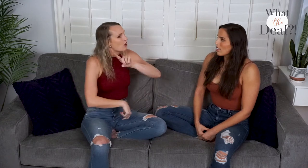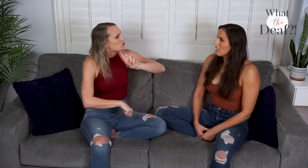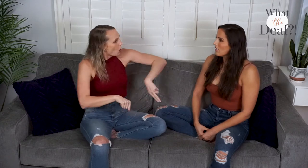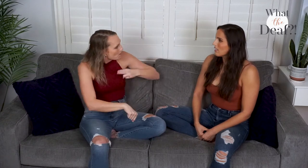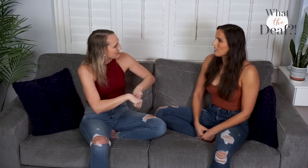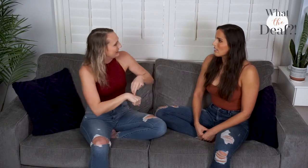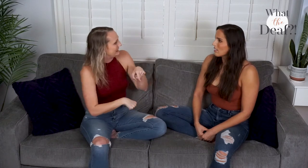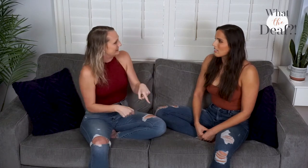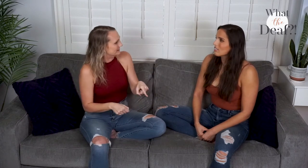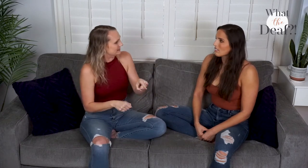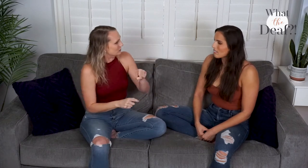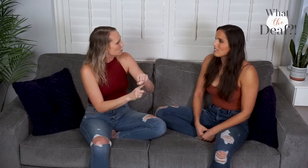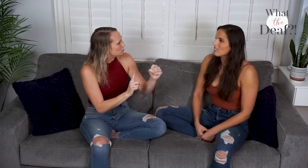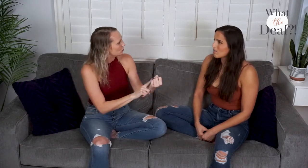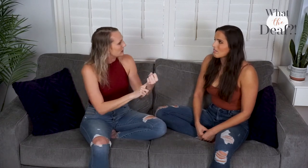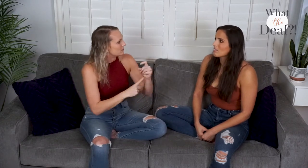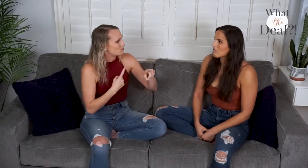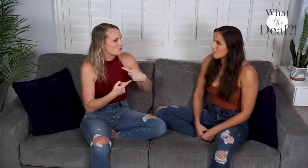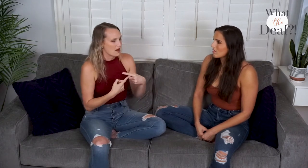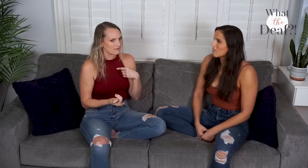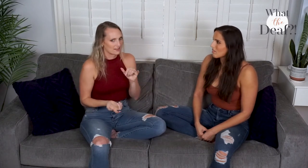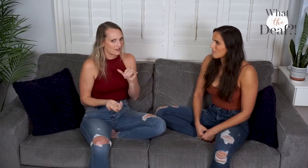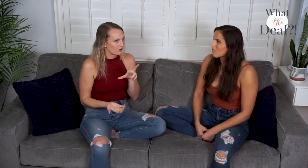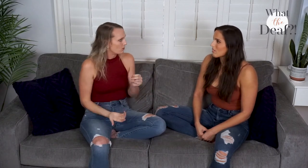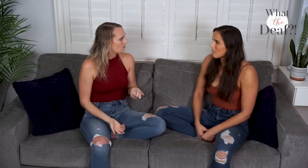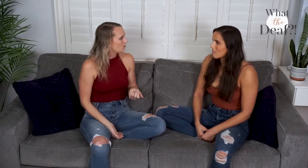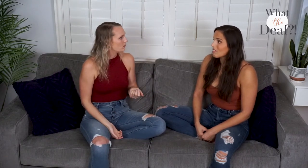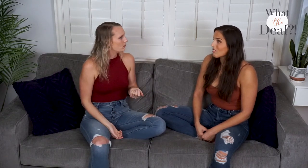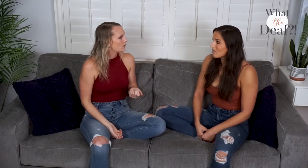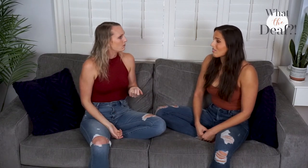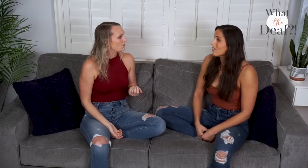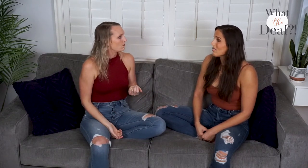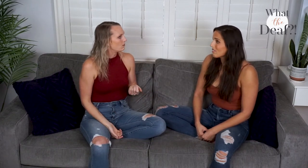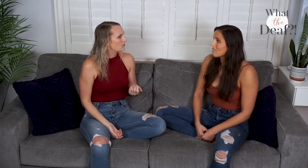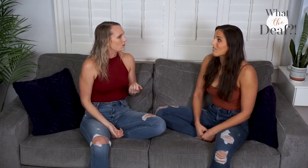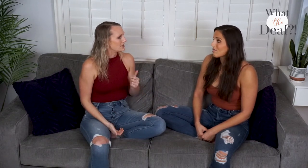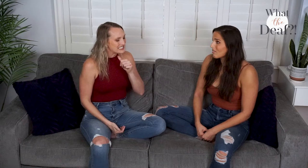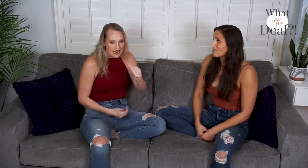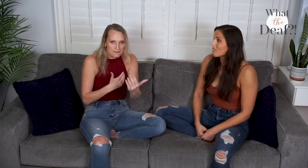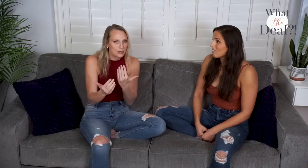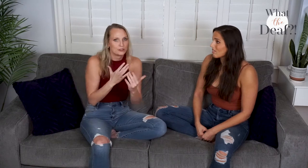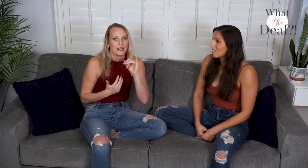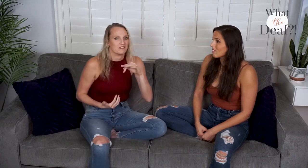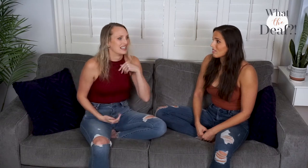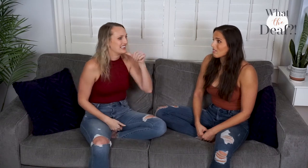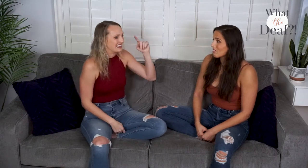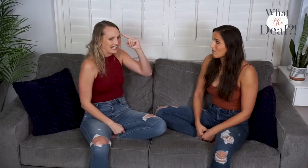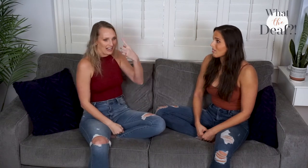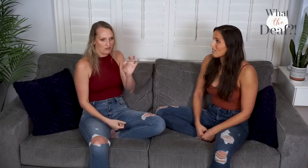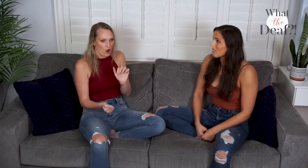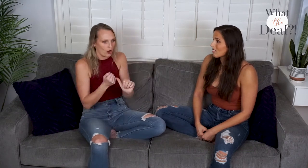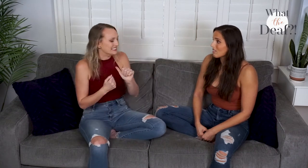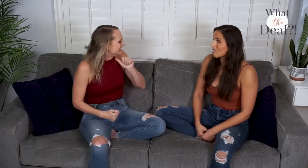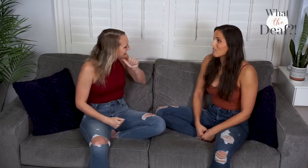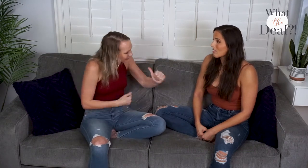Like they normalize this situation when I’m like, no! It doesn’t matter if I didn’t think about honking,